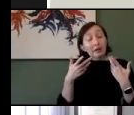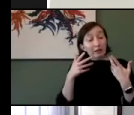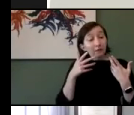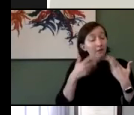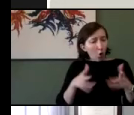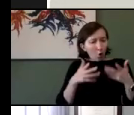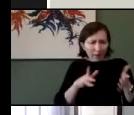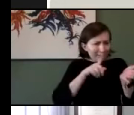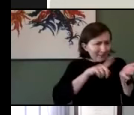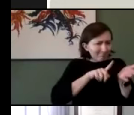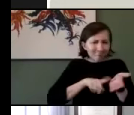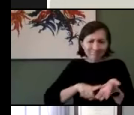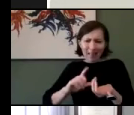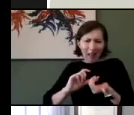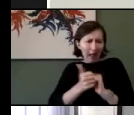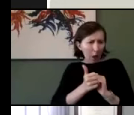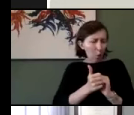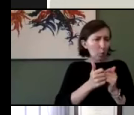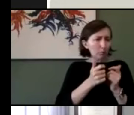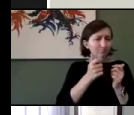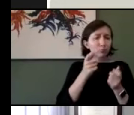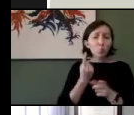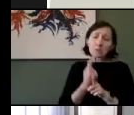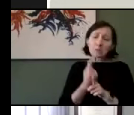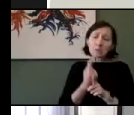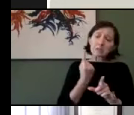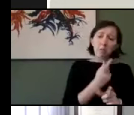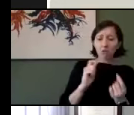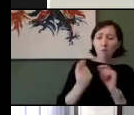there may be rare— we mean very rare instances—